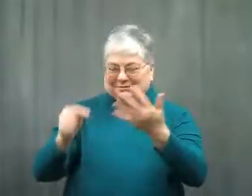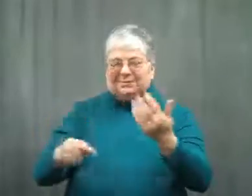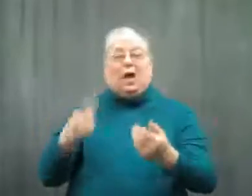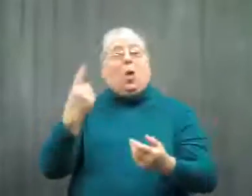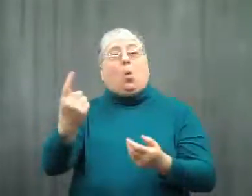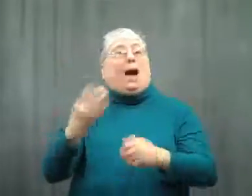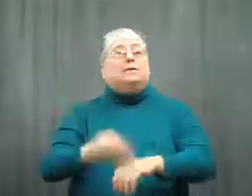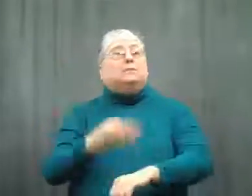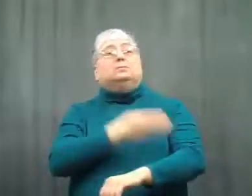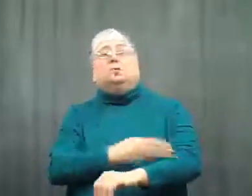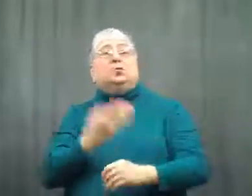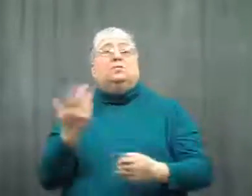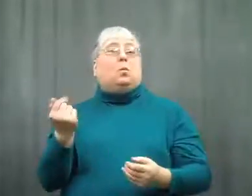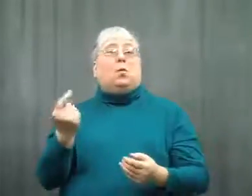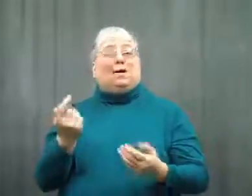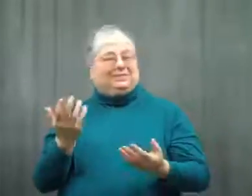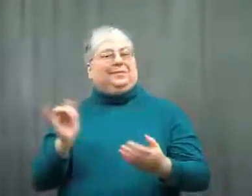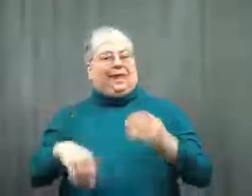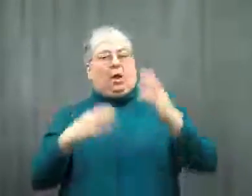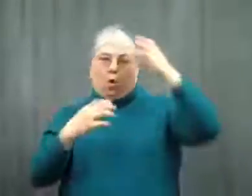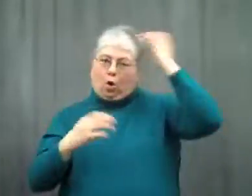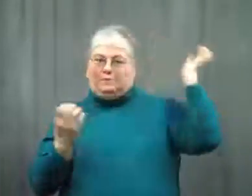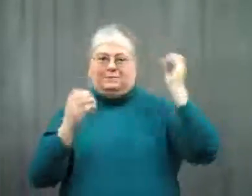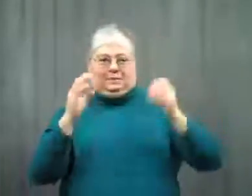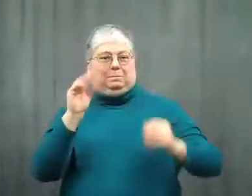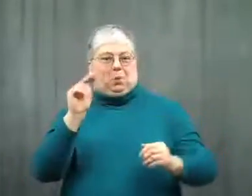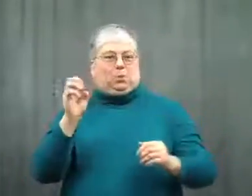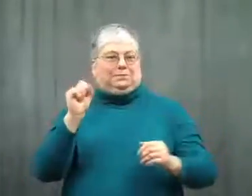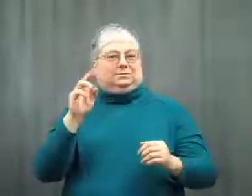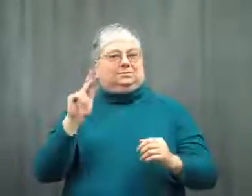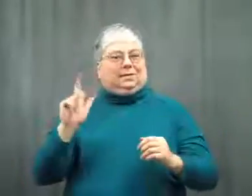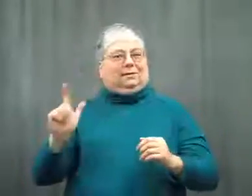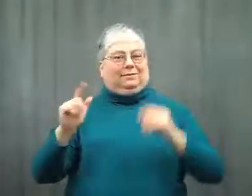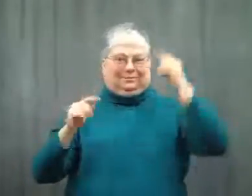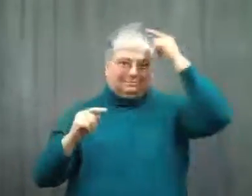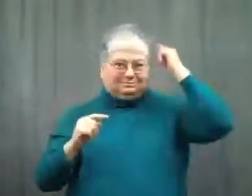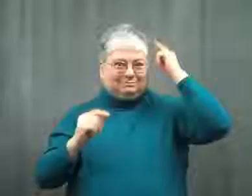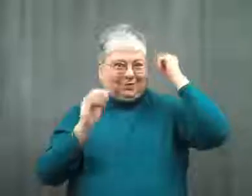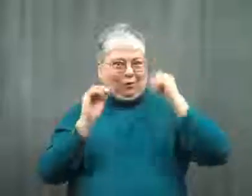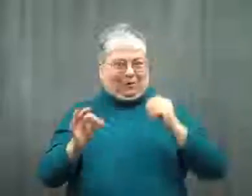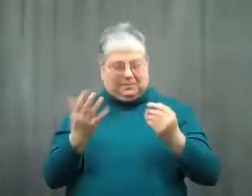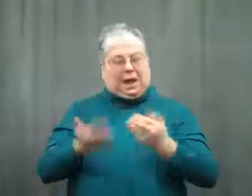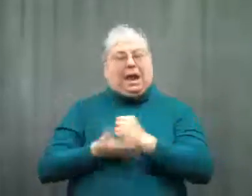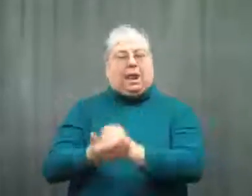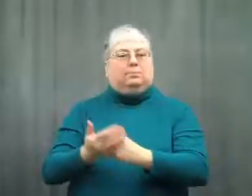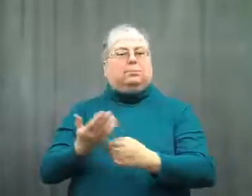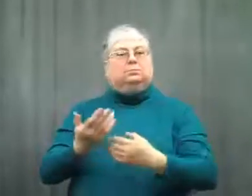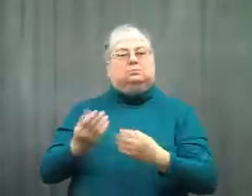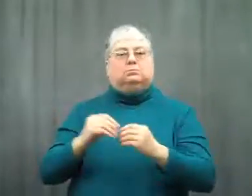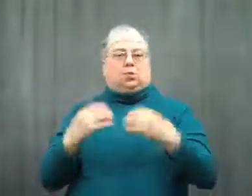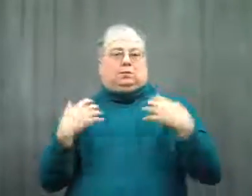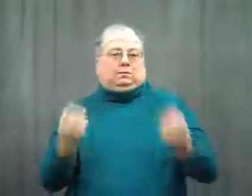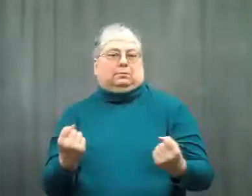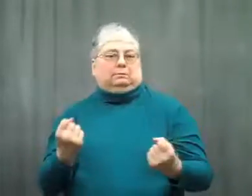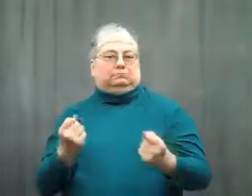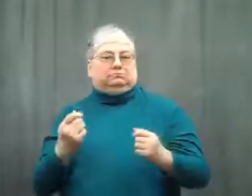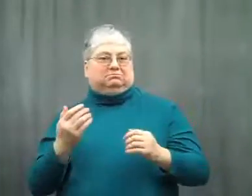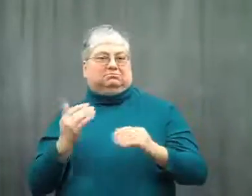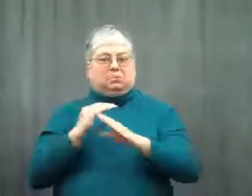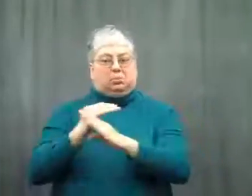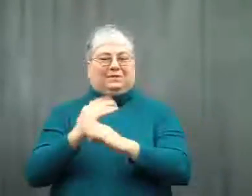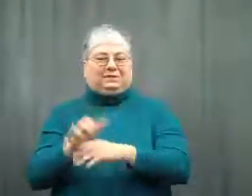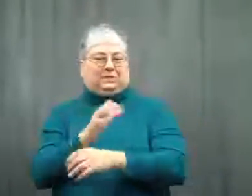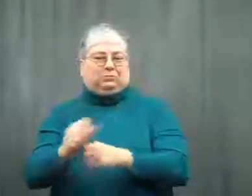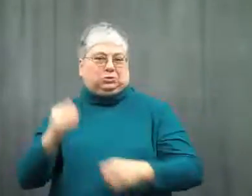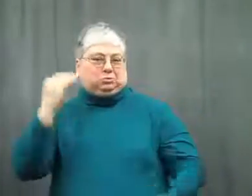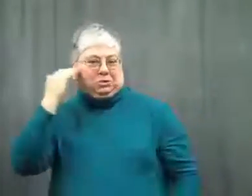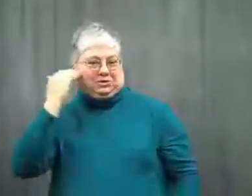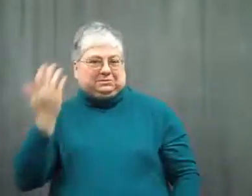One is the removal of part of the skull to prevent damage and facilitate healing.